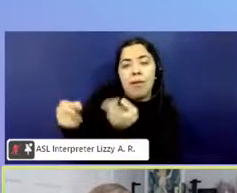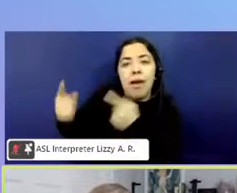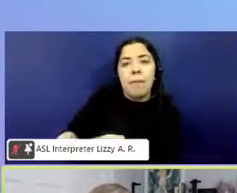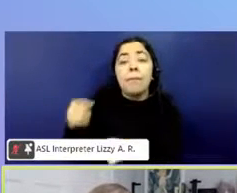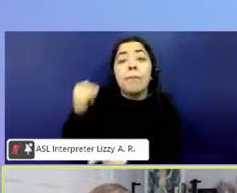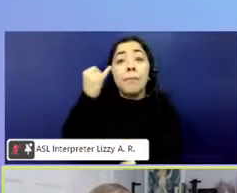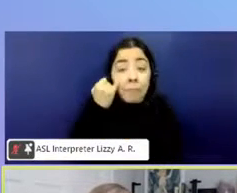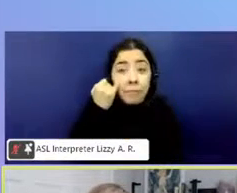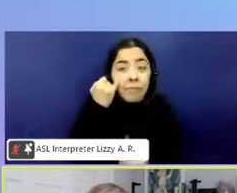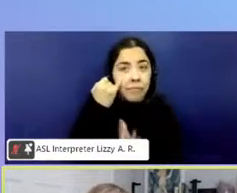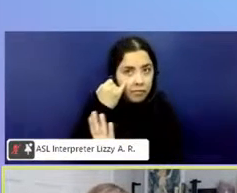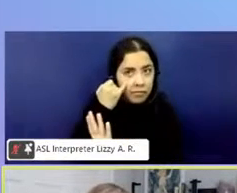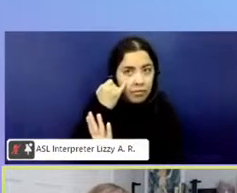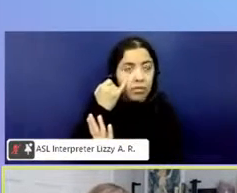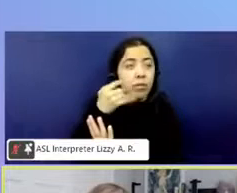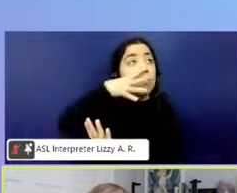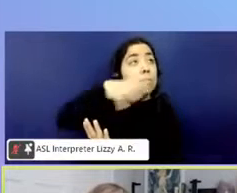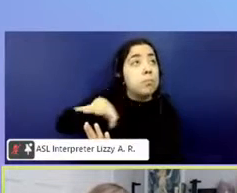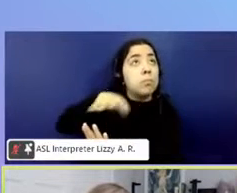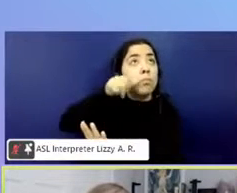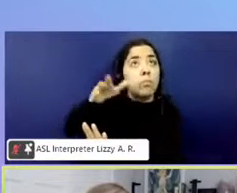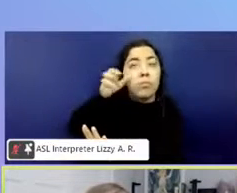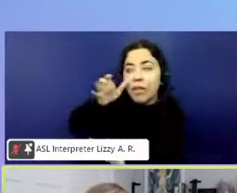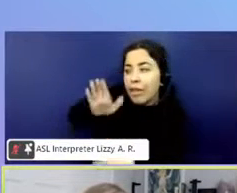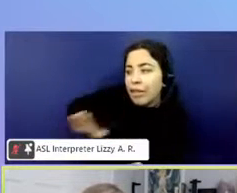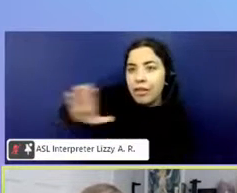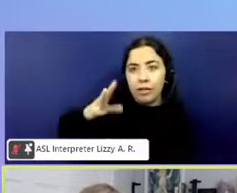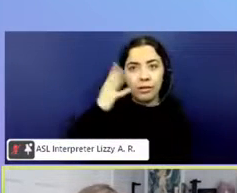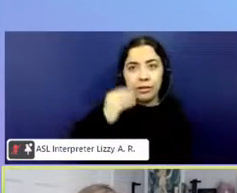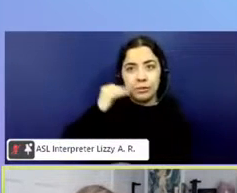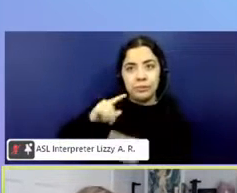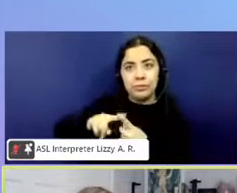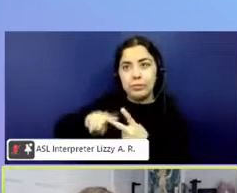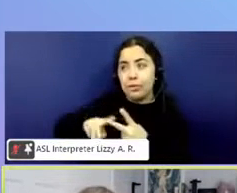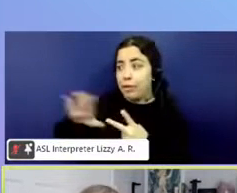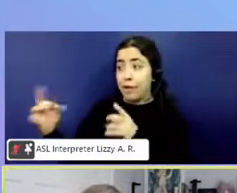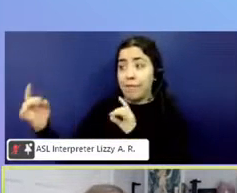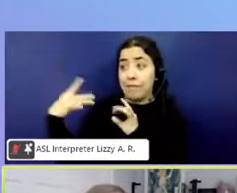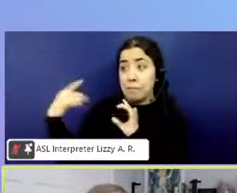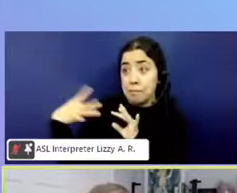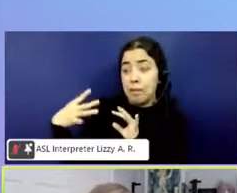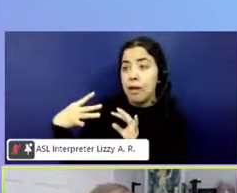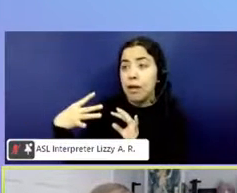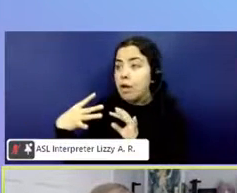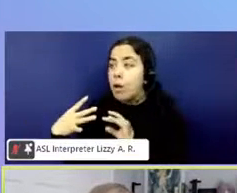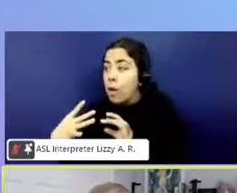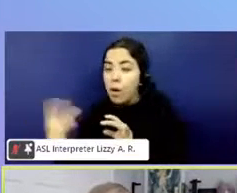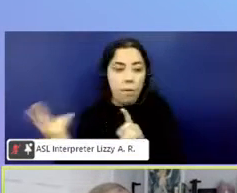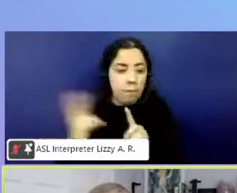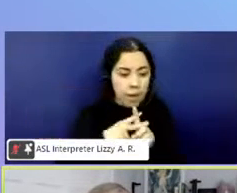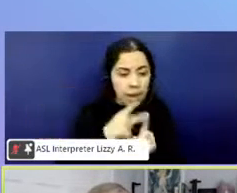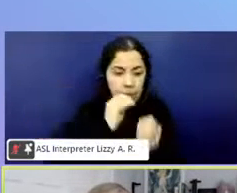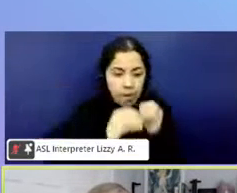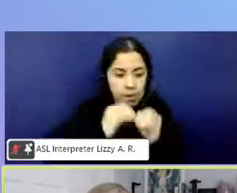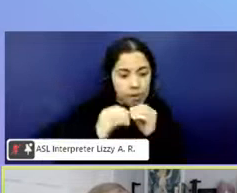disabilities apply insights to product creation and extend benefits across a broad range of people